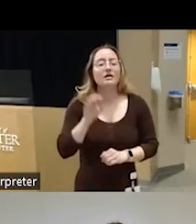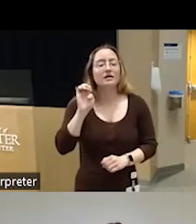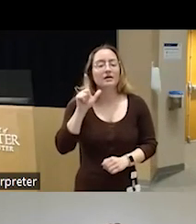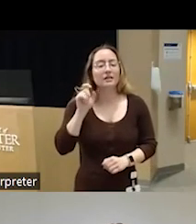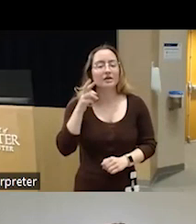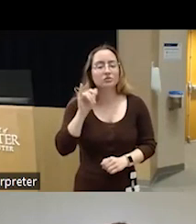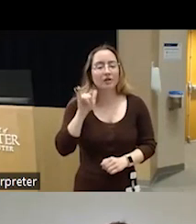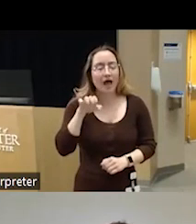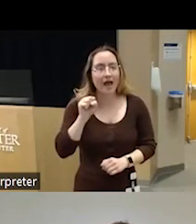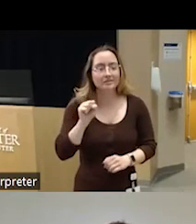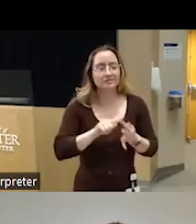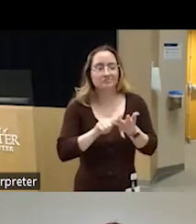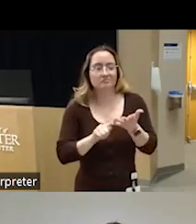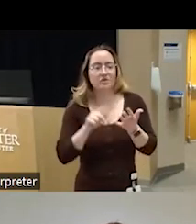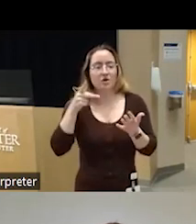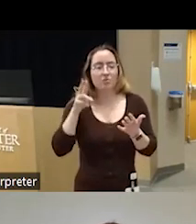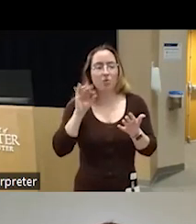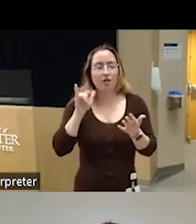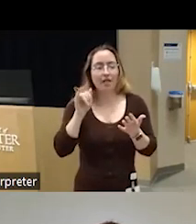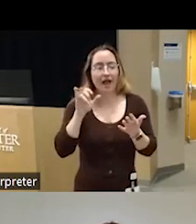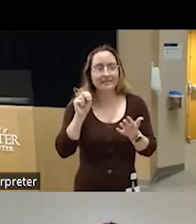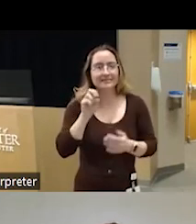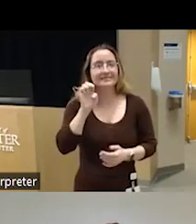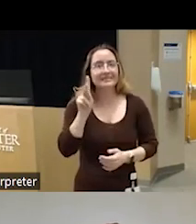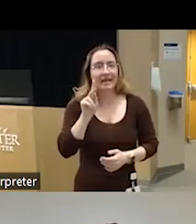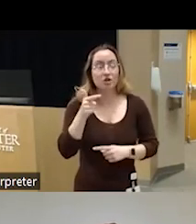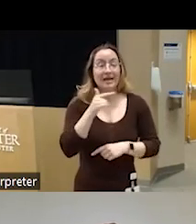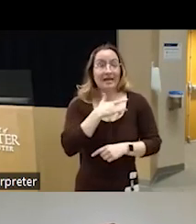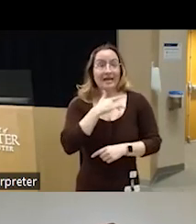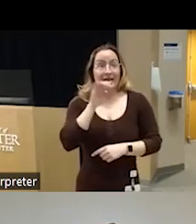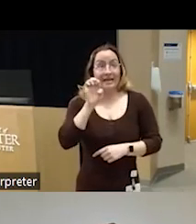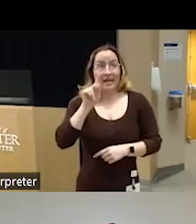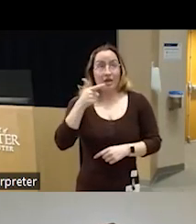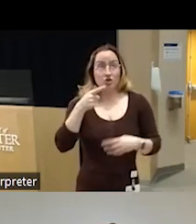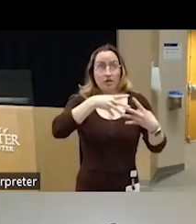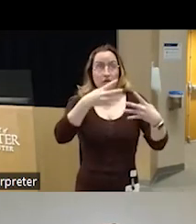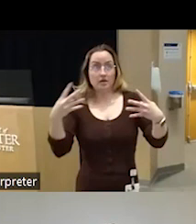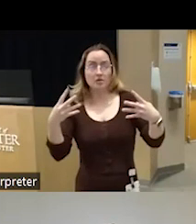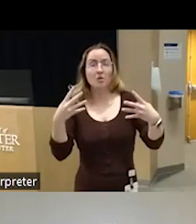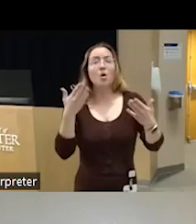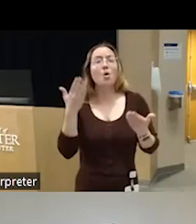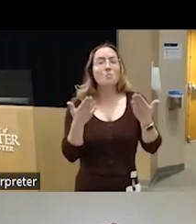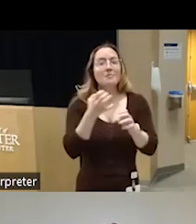EKG only only when you're concerned about cardiomedabolic status